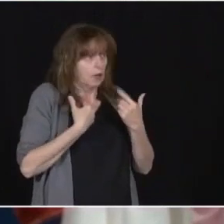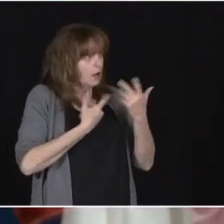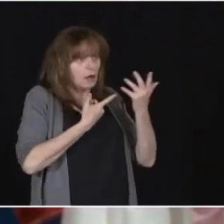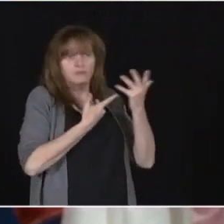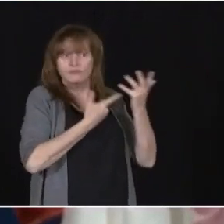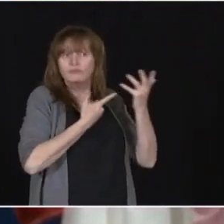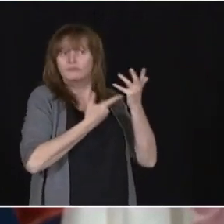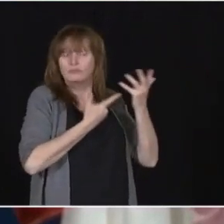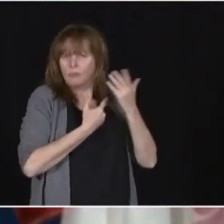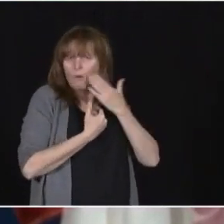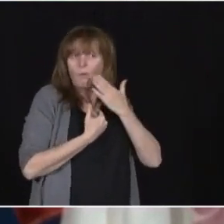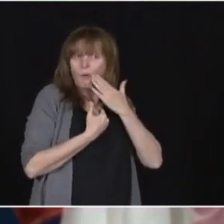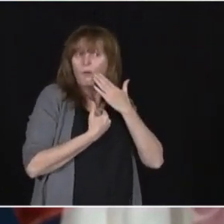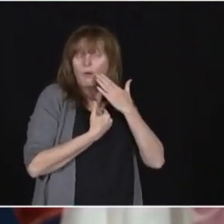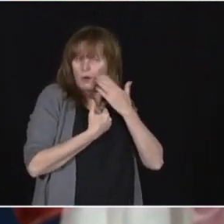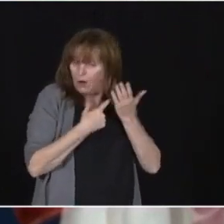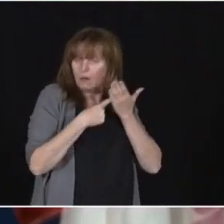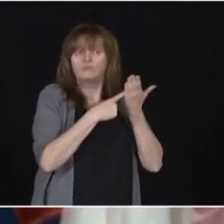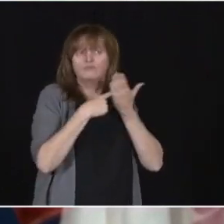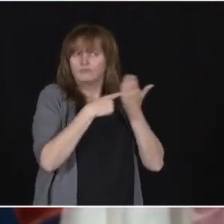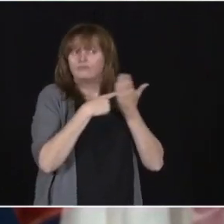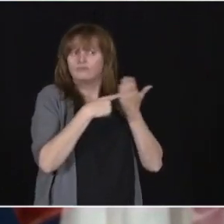in North America